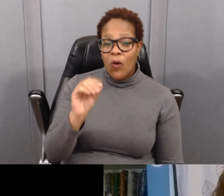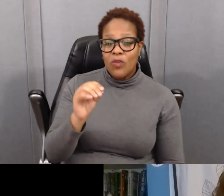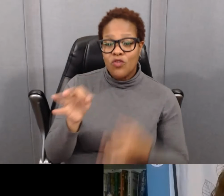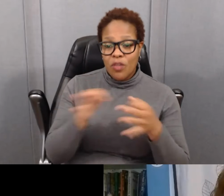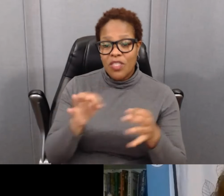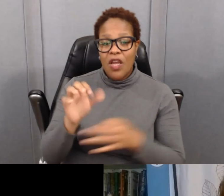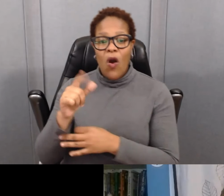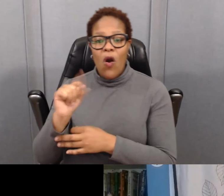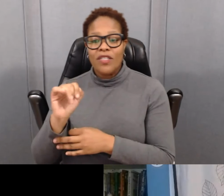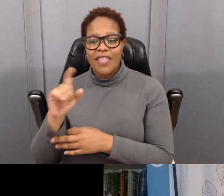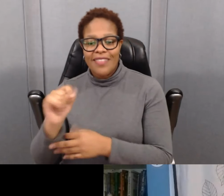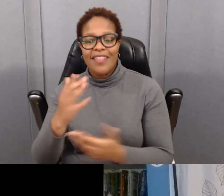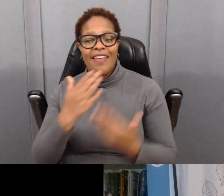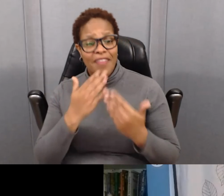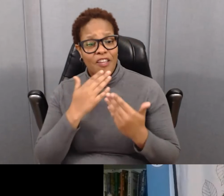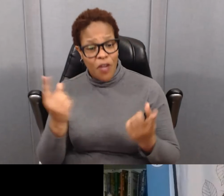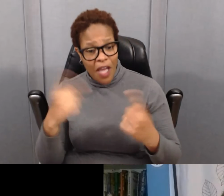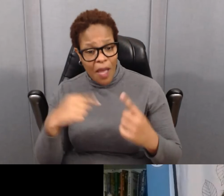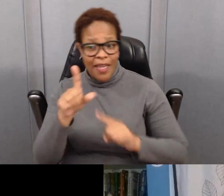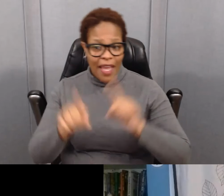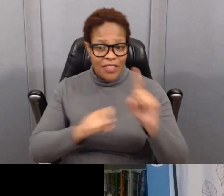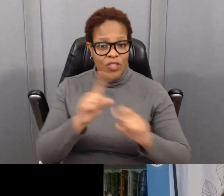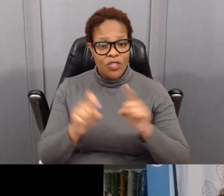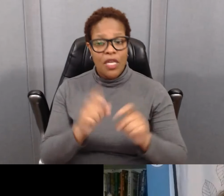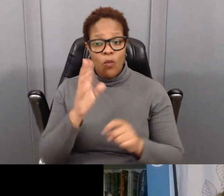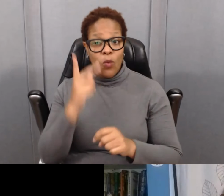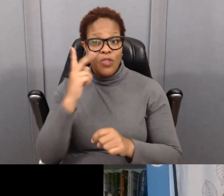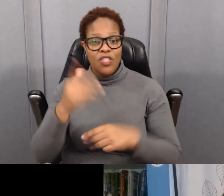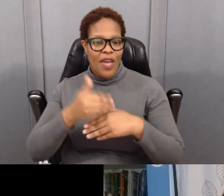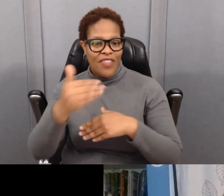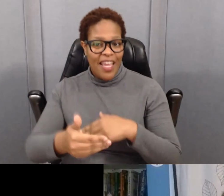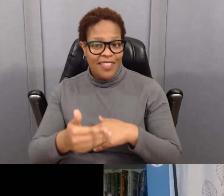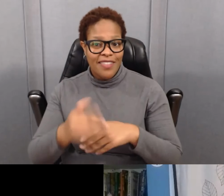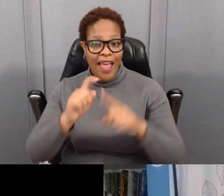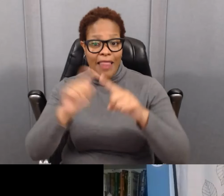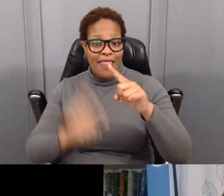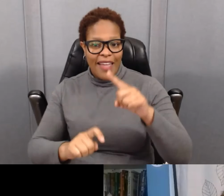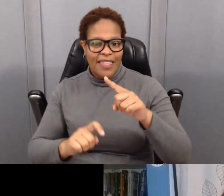and asking such great questions. We'll see you at the next Lightning Talk, bye all.